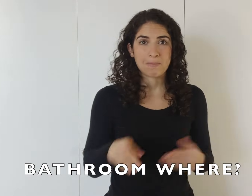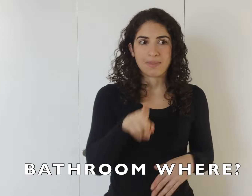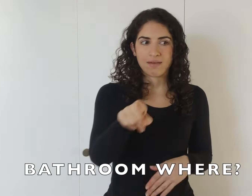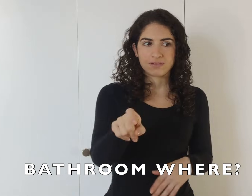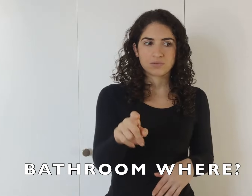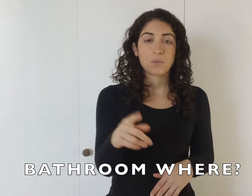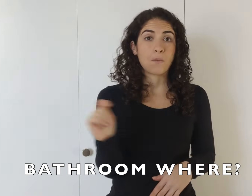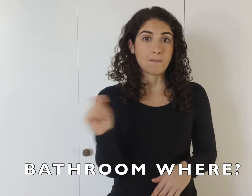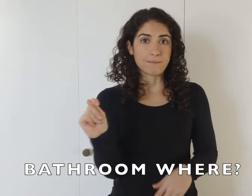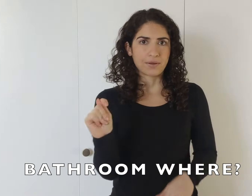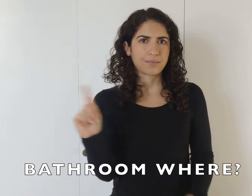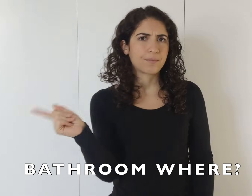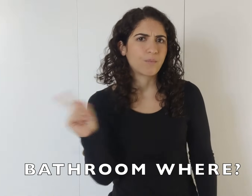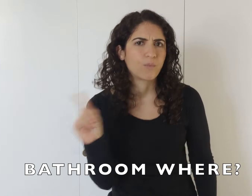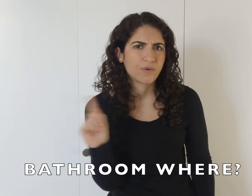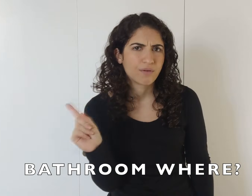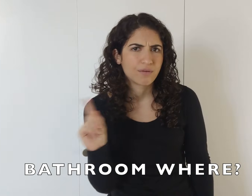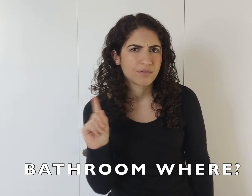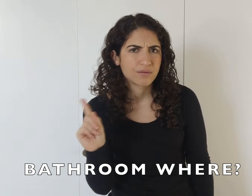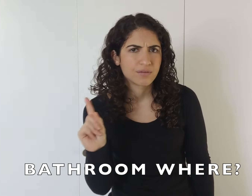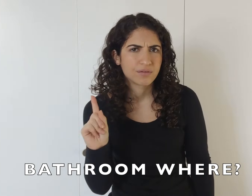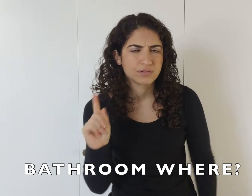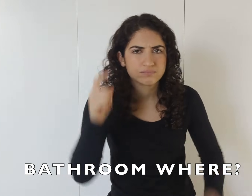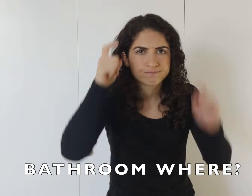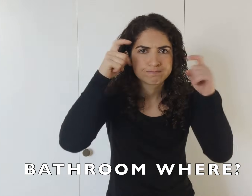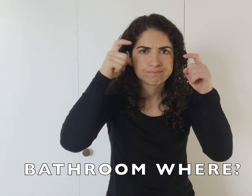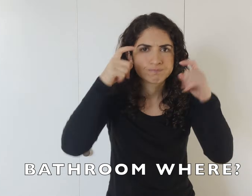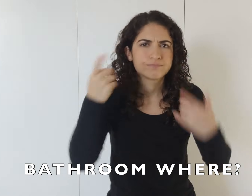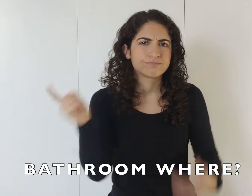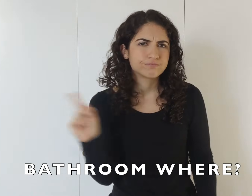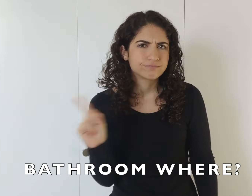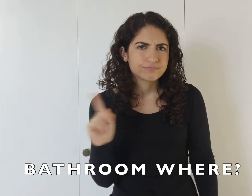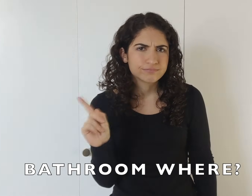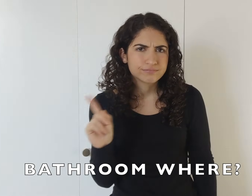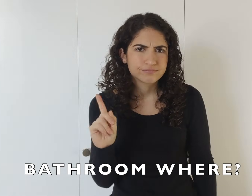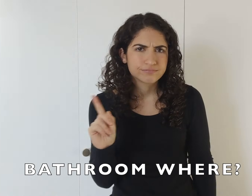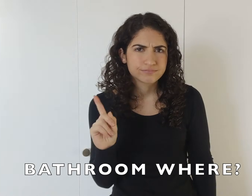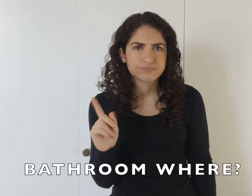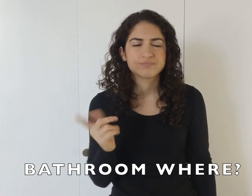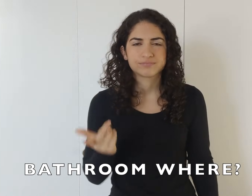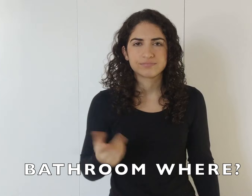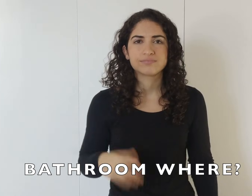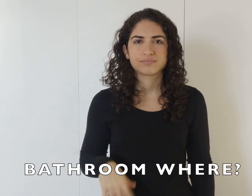Maybe someone asks: "The bathroom is where?" Eyebrows down: WHERE?